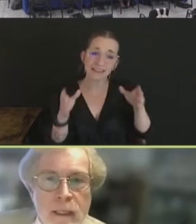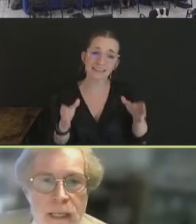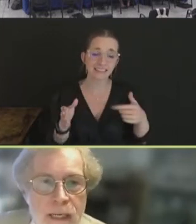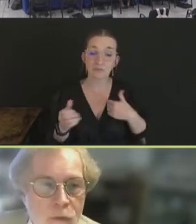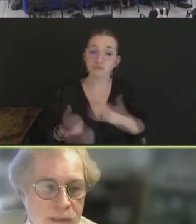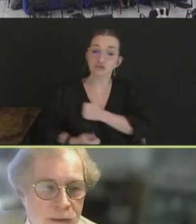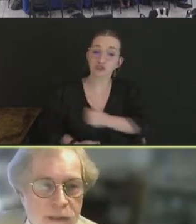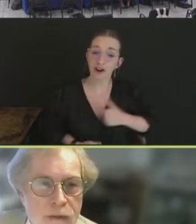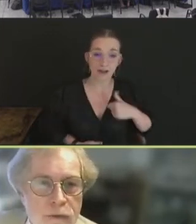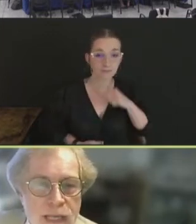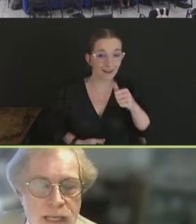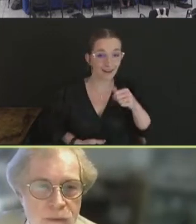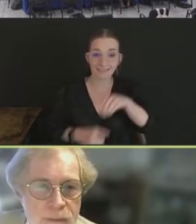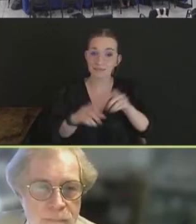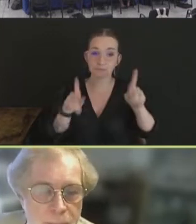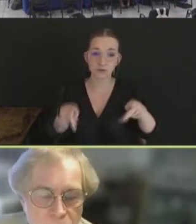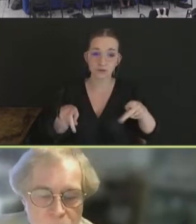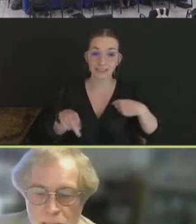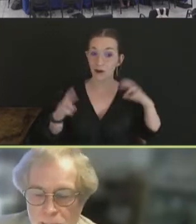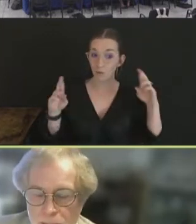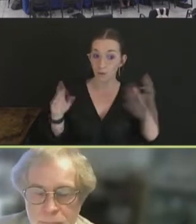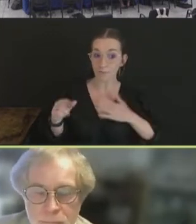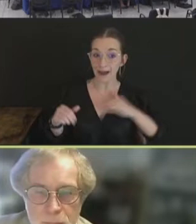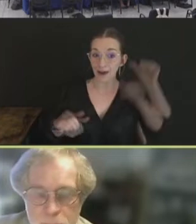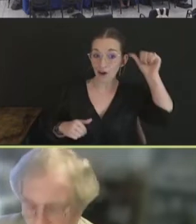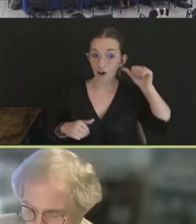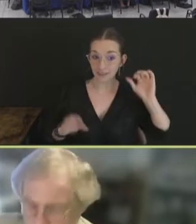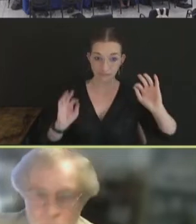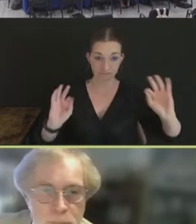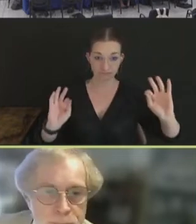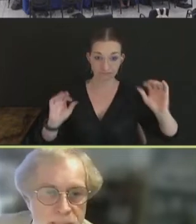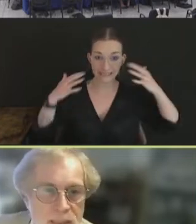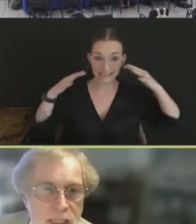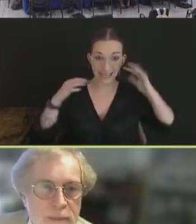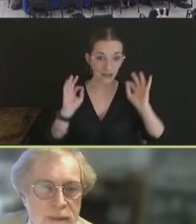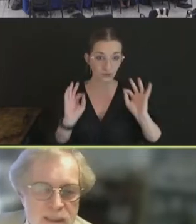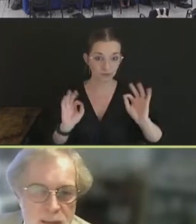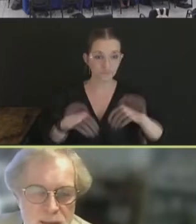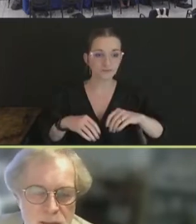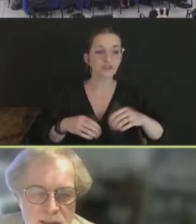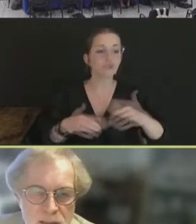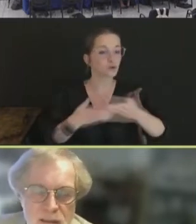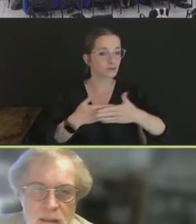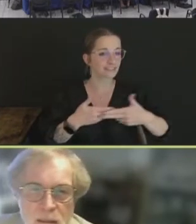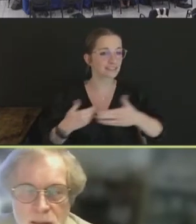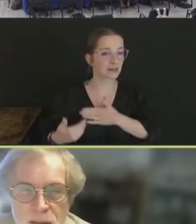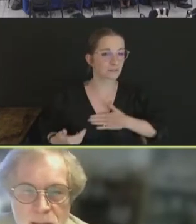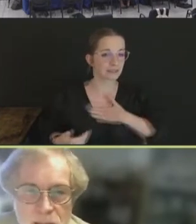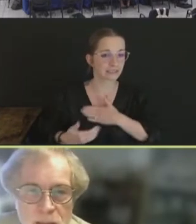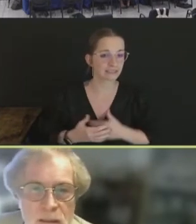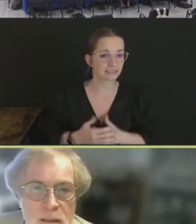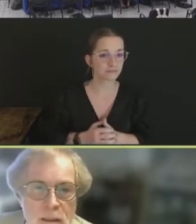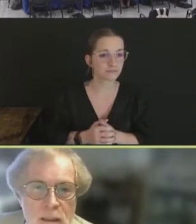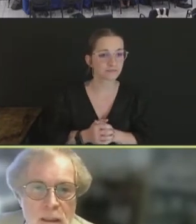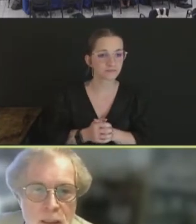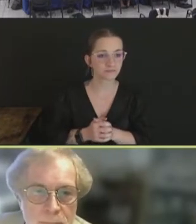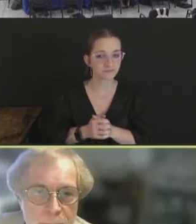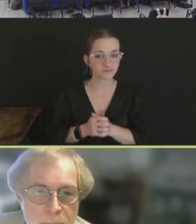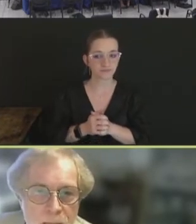And I hope the audio is adequate. So, next slide, please.